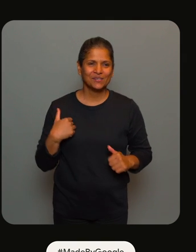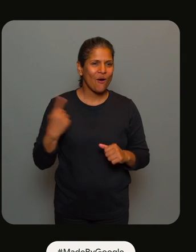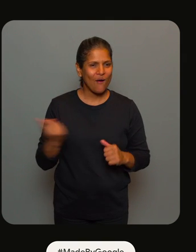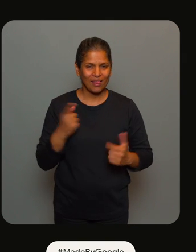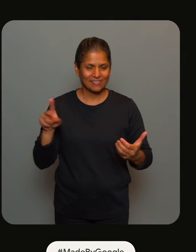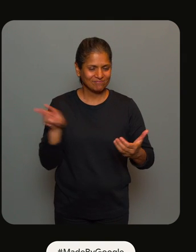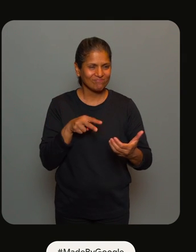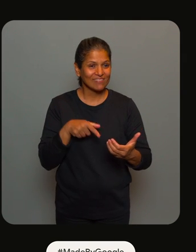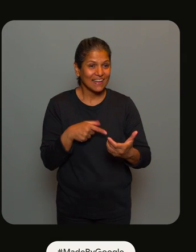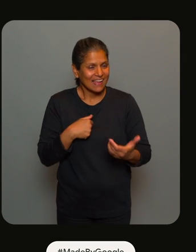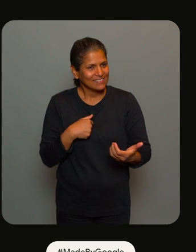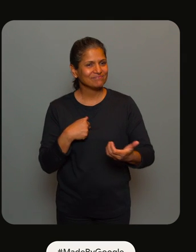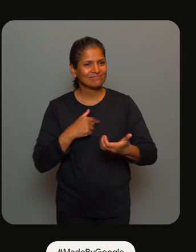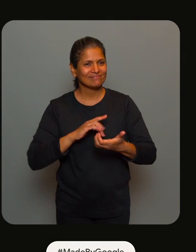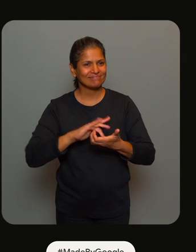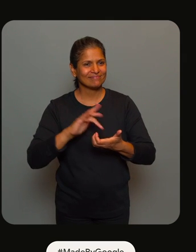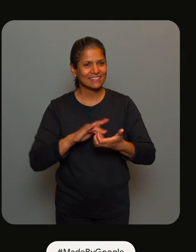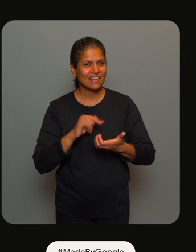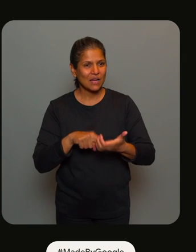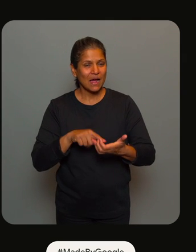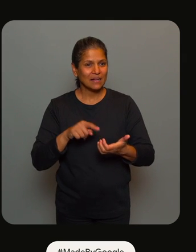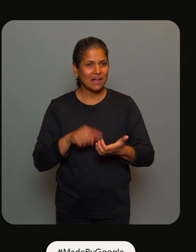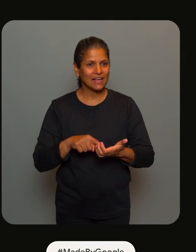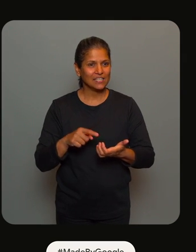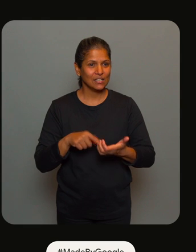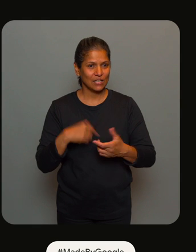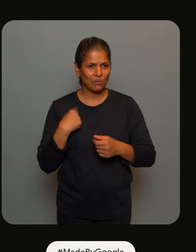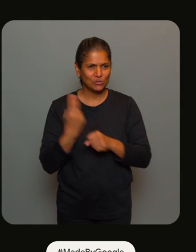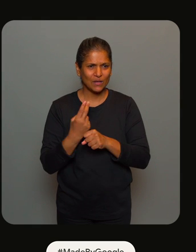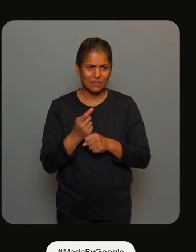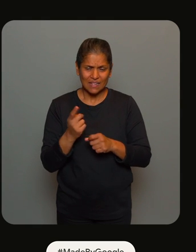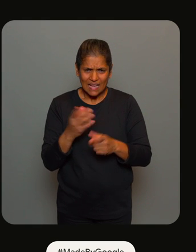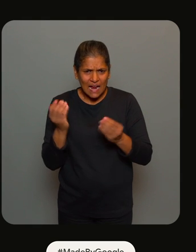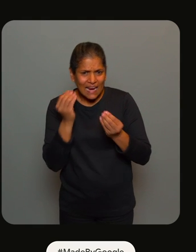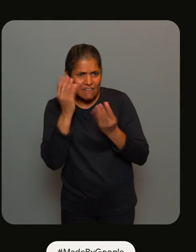Pixel 2, putting useful info right on your lock screen.